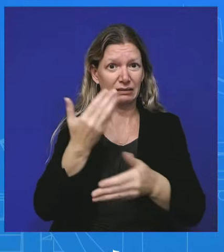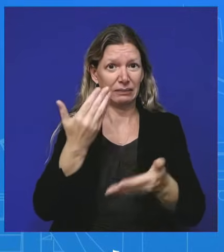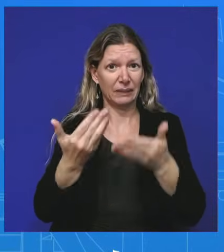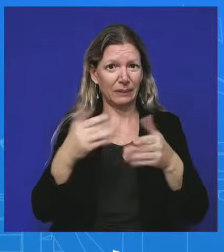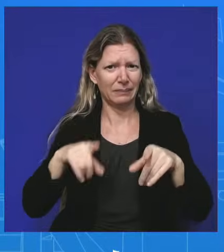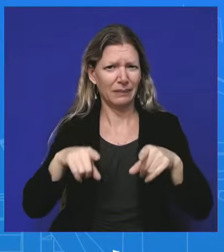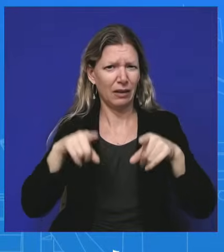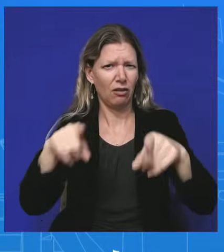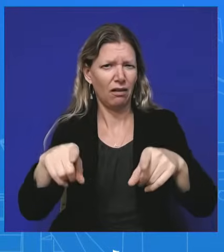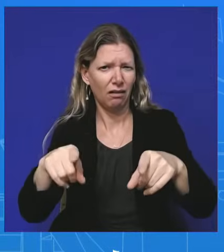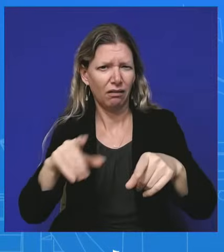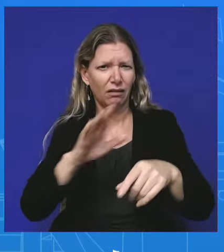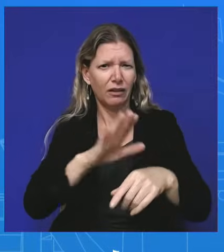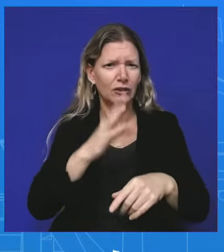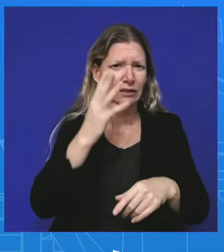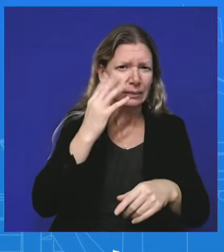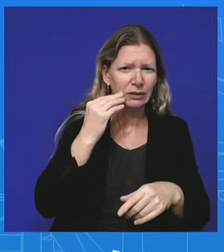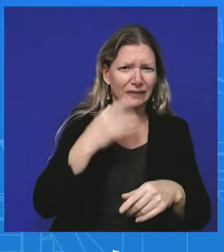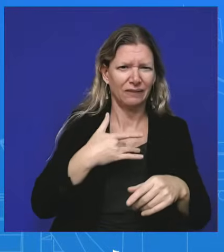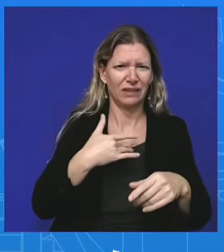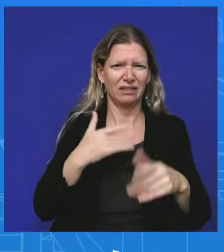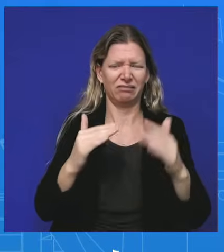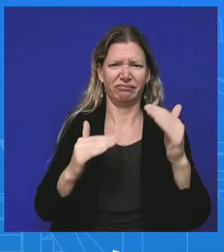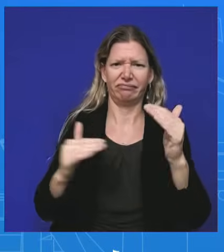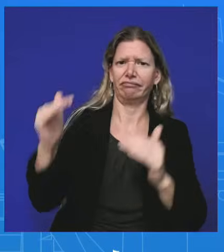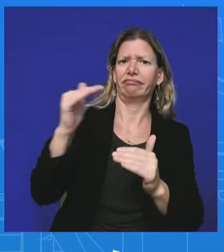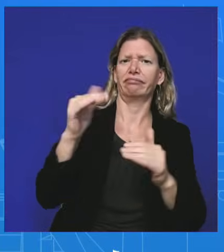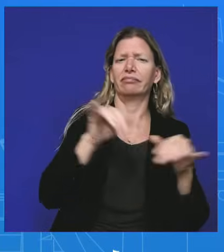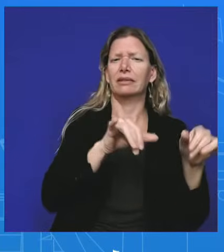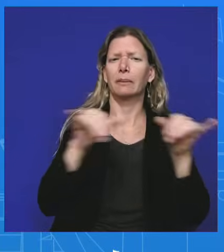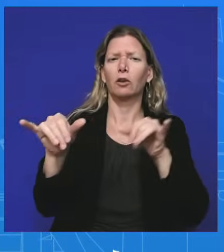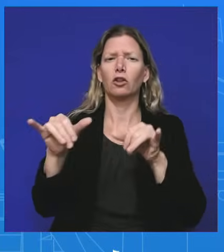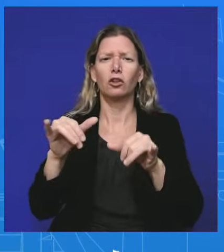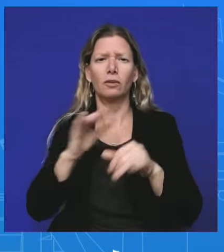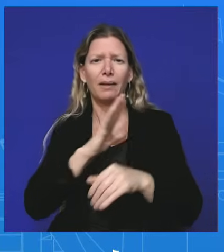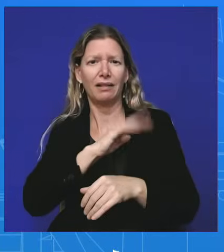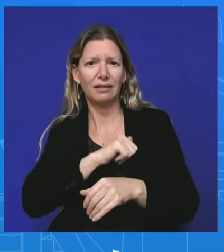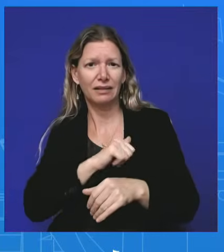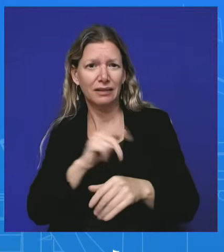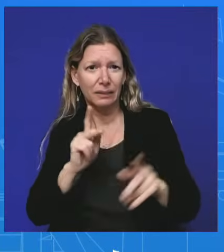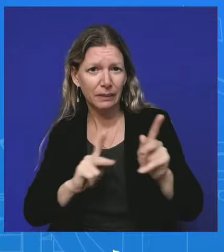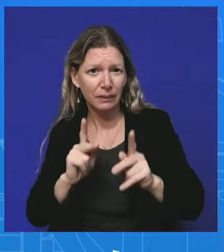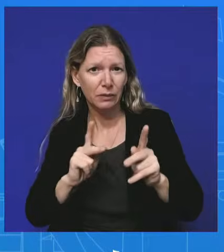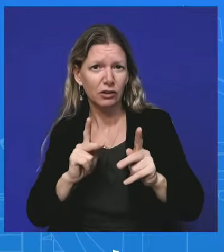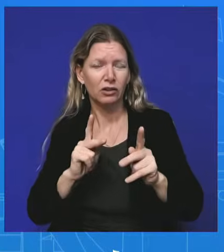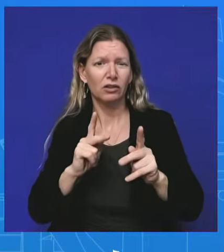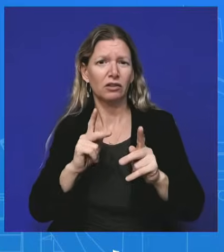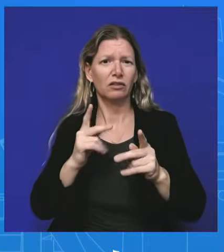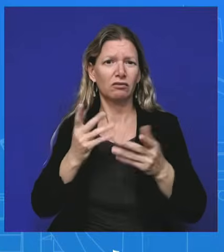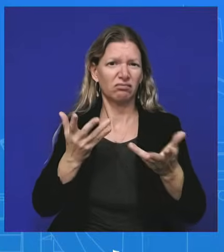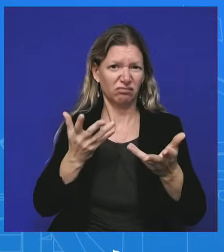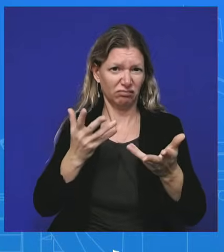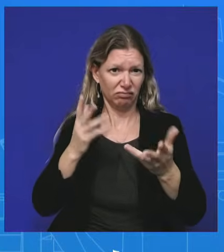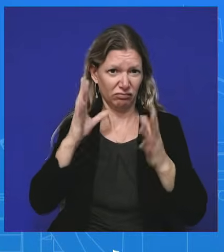Is he sympathetic to that? Ms. Jean-Pierre: Look, the President is sympathetic to the fact that many communities are in pain. He has said that.